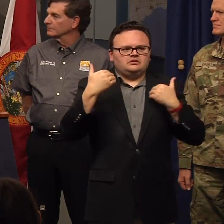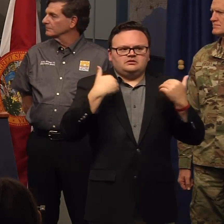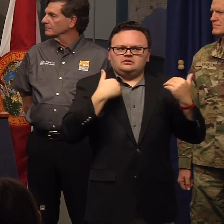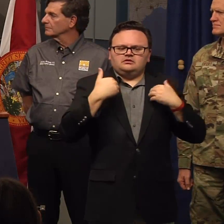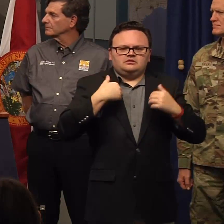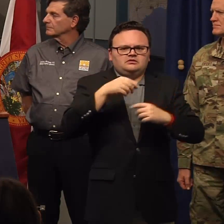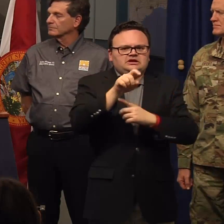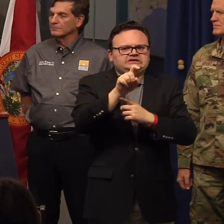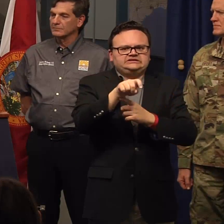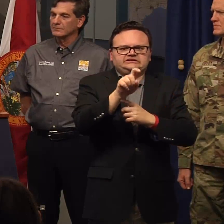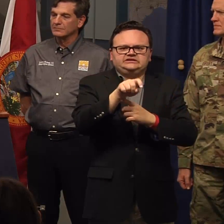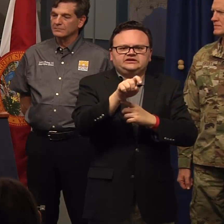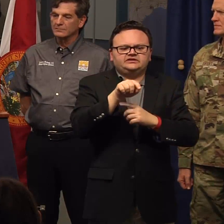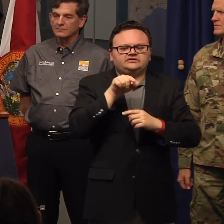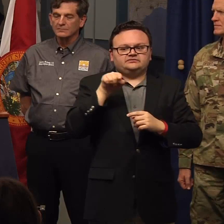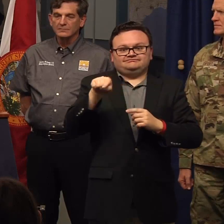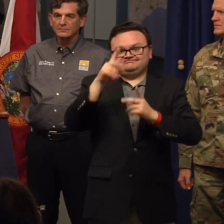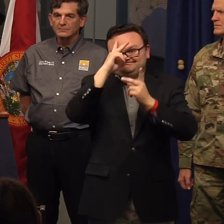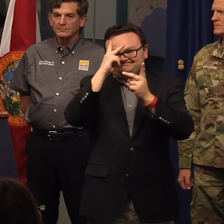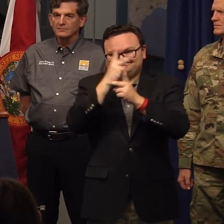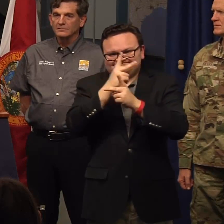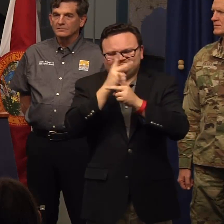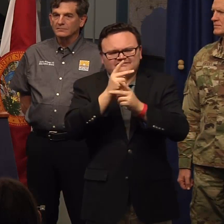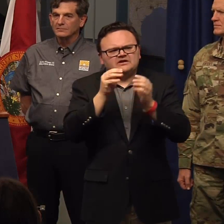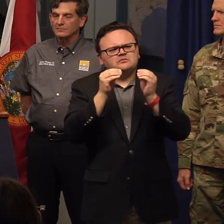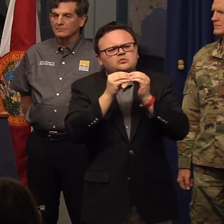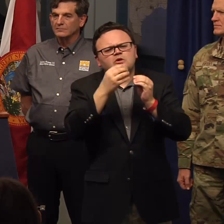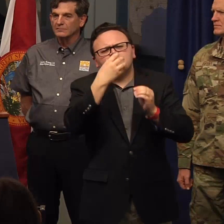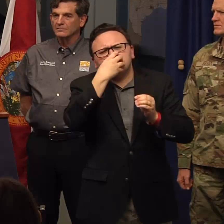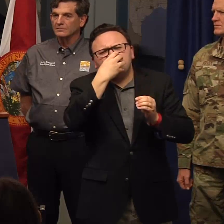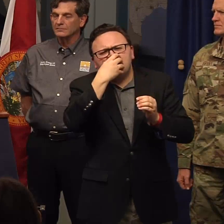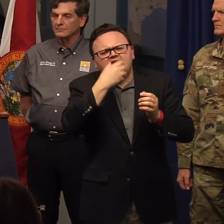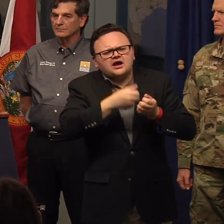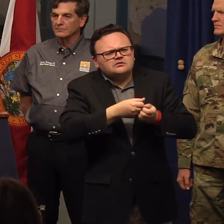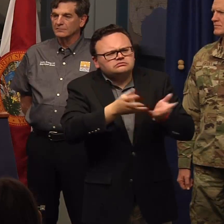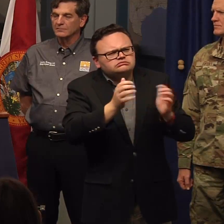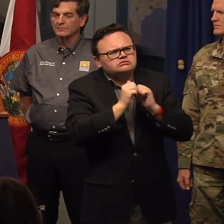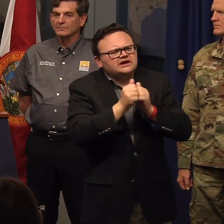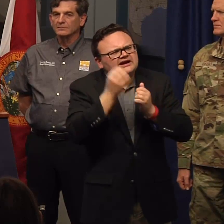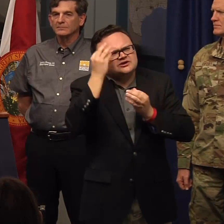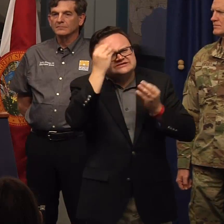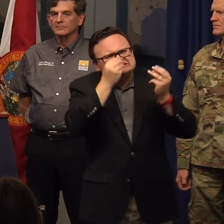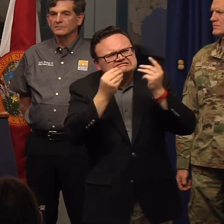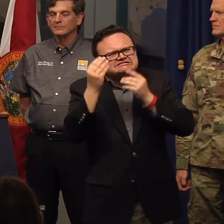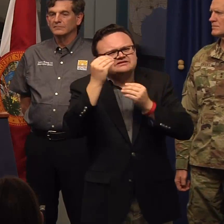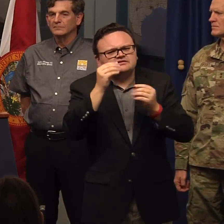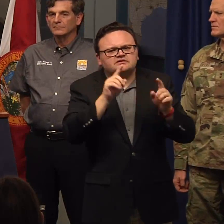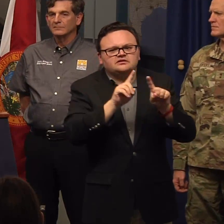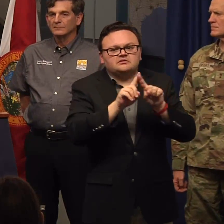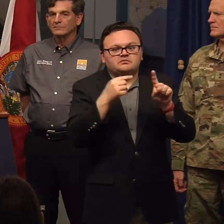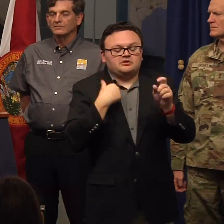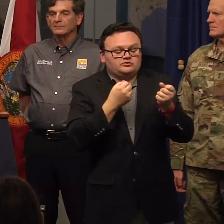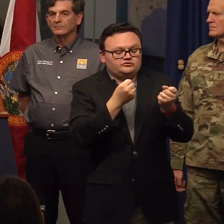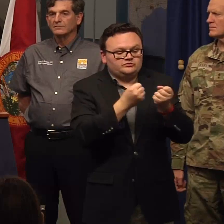REGARDING THIS QUEST FOR